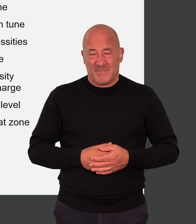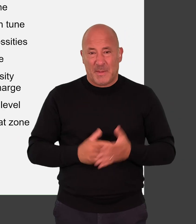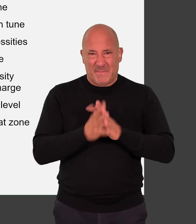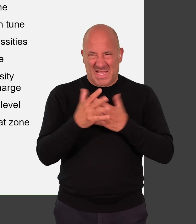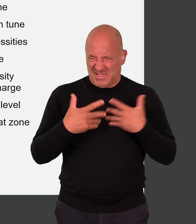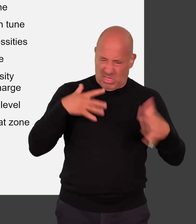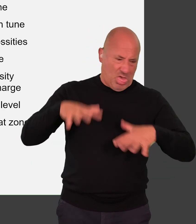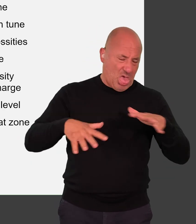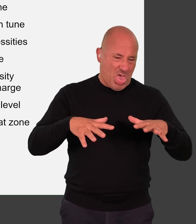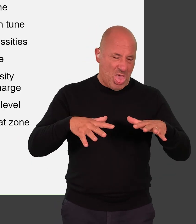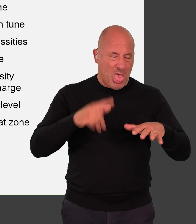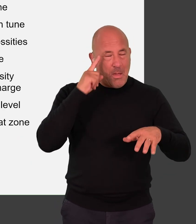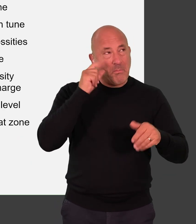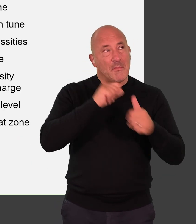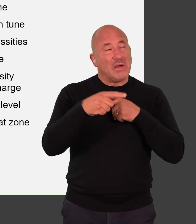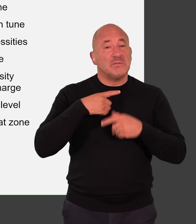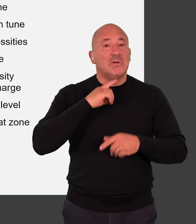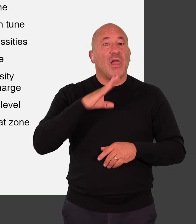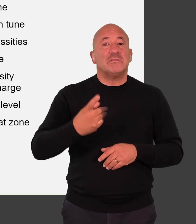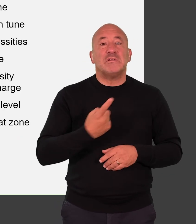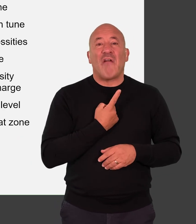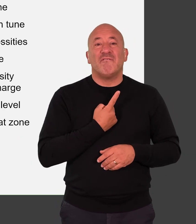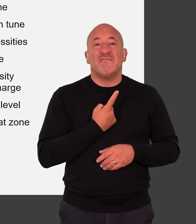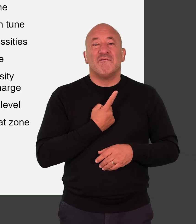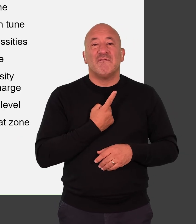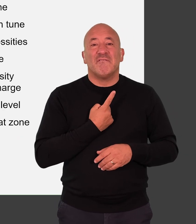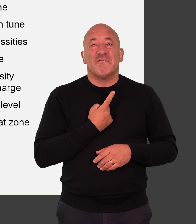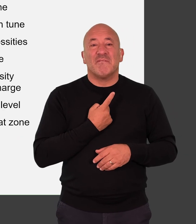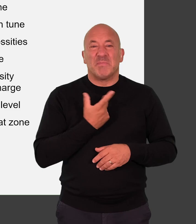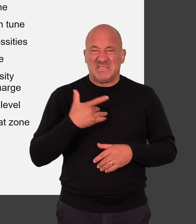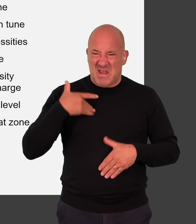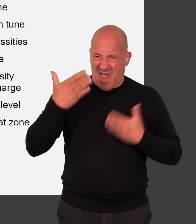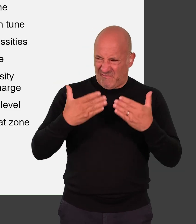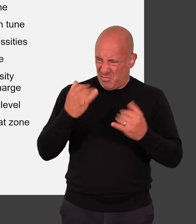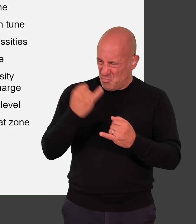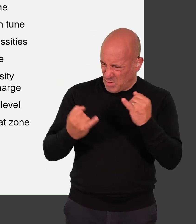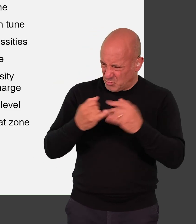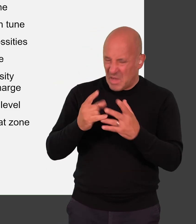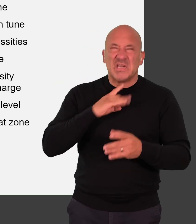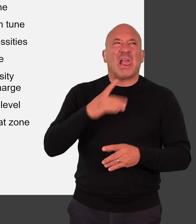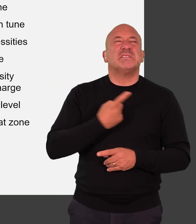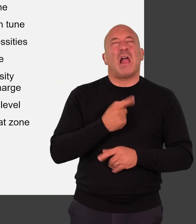Suicide is then an option that could remove them from what their life has become.